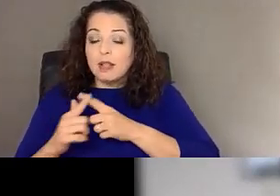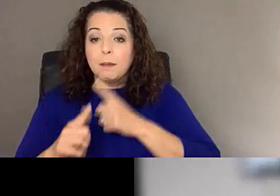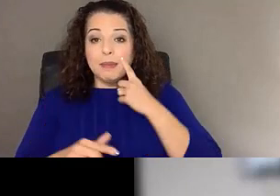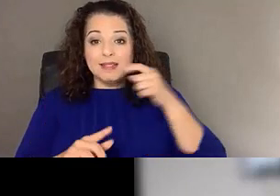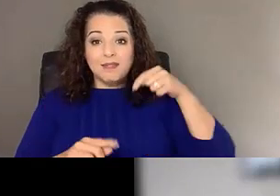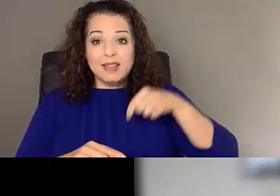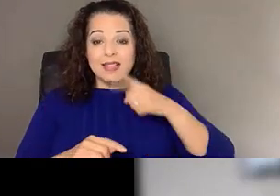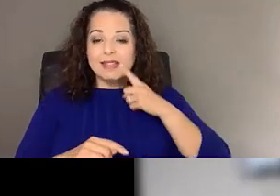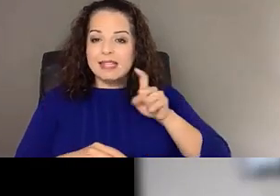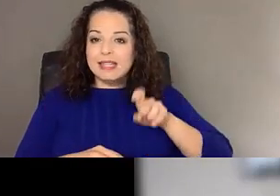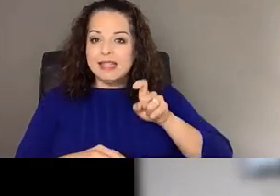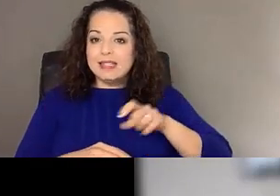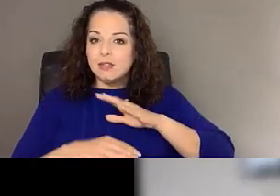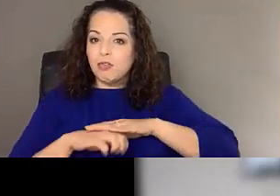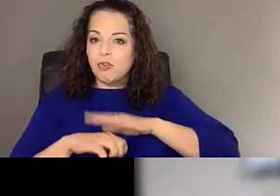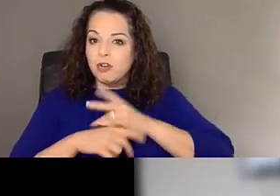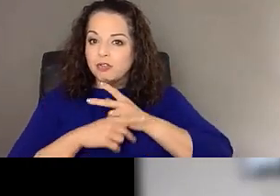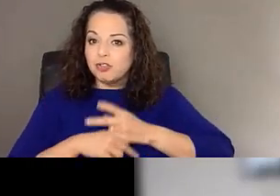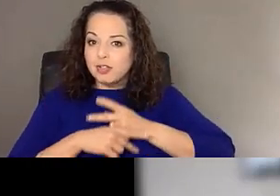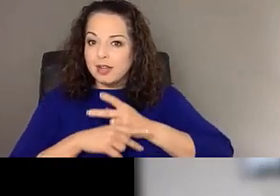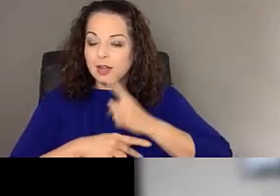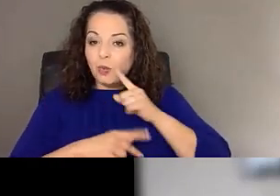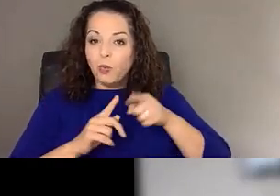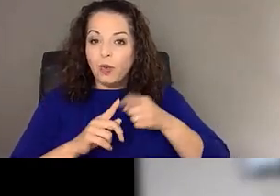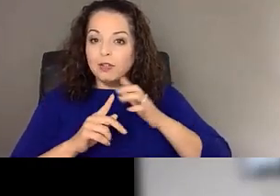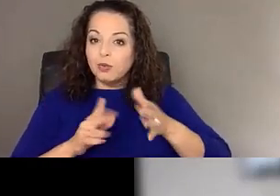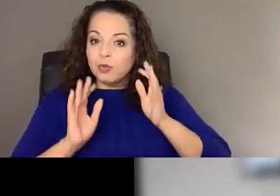caution when drawing conclusions across studies.